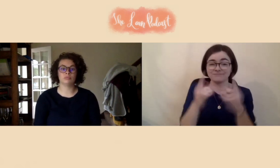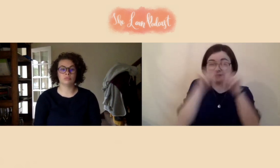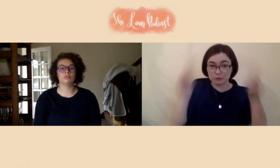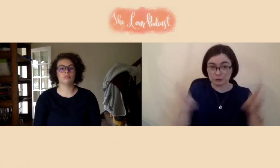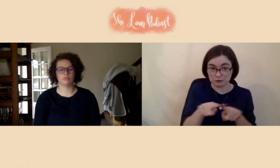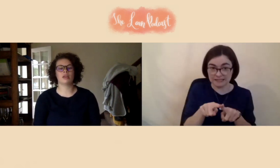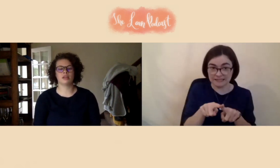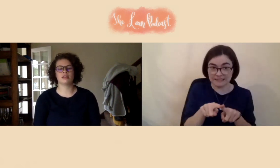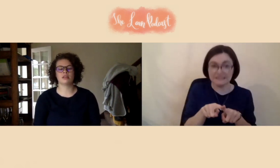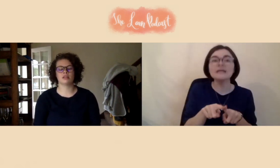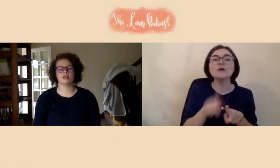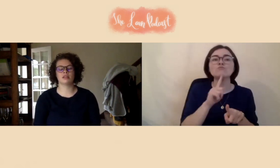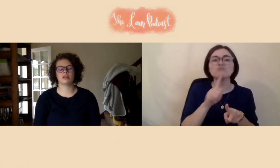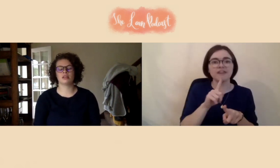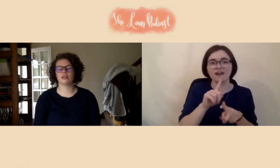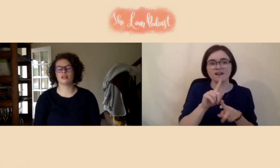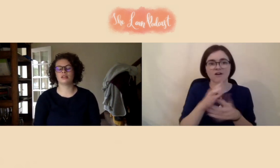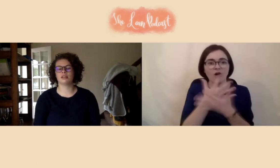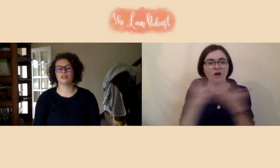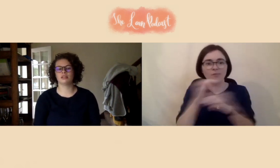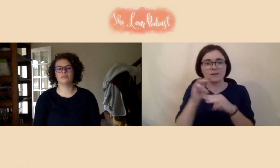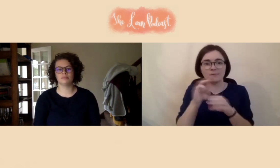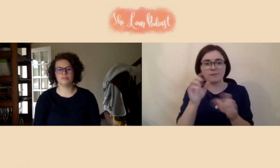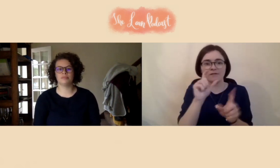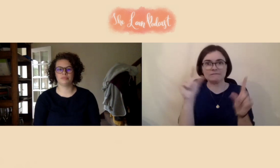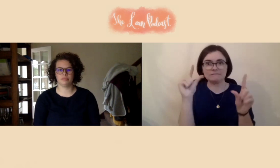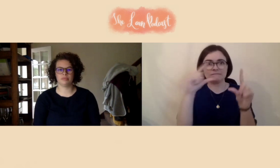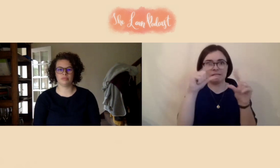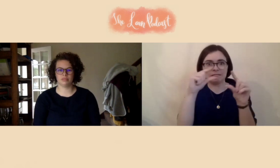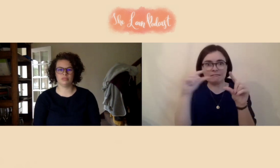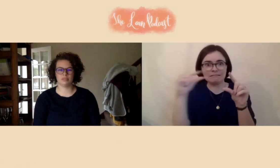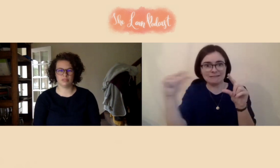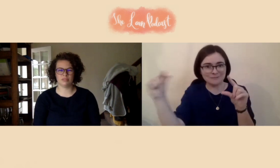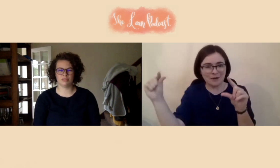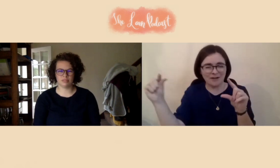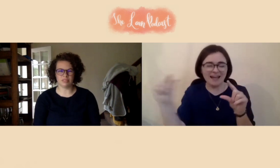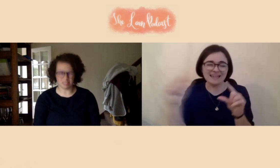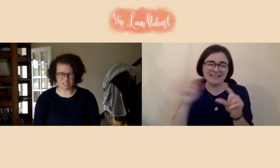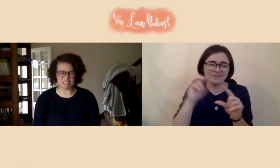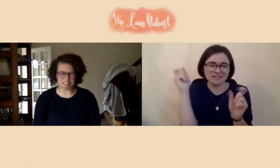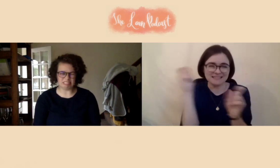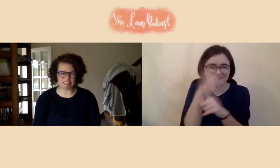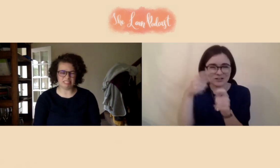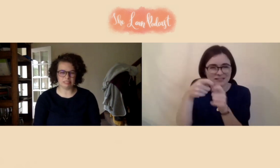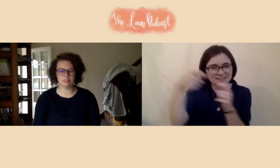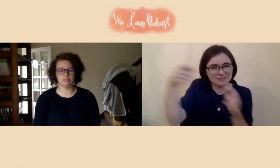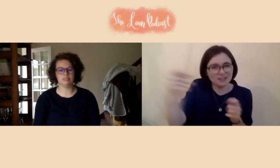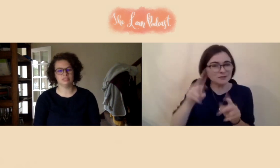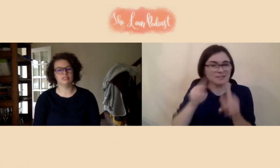And you can like stretch it as much as you can, but they're still very small. Whereas when you have the second screen,